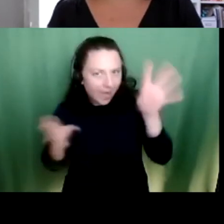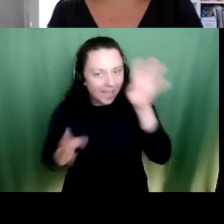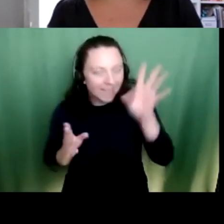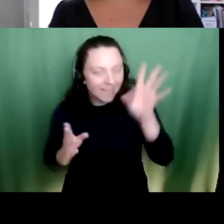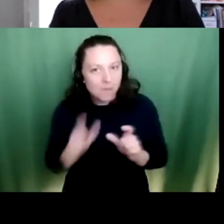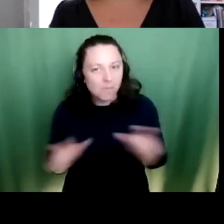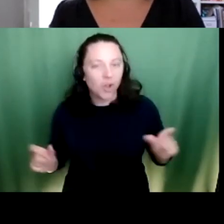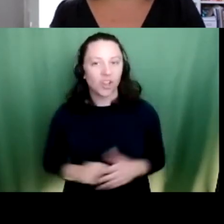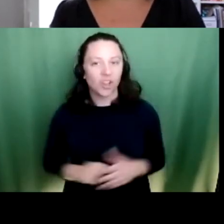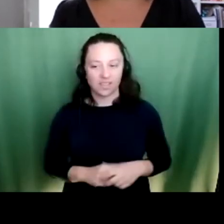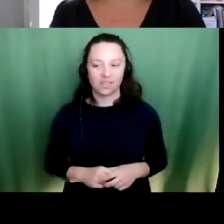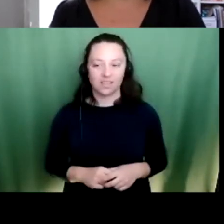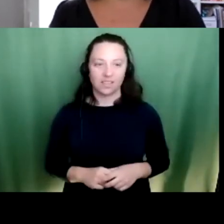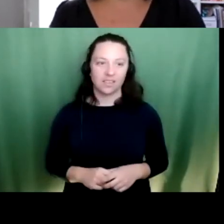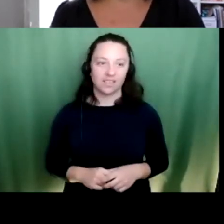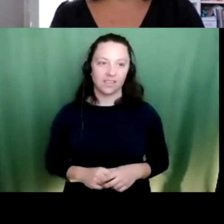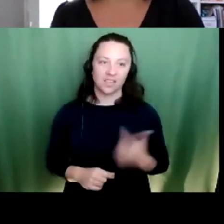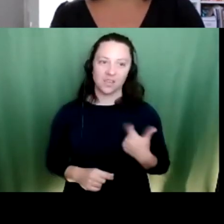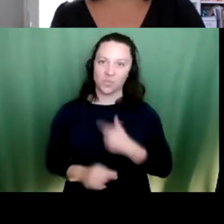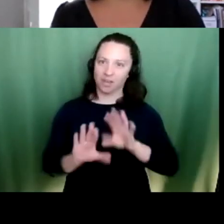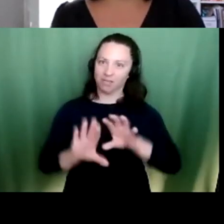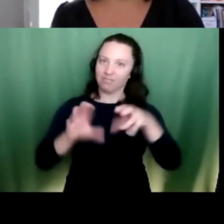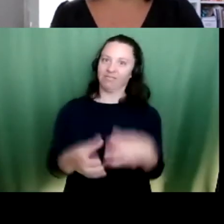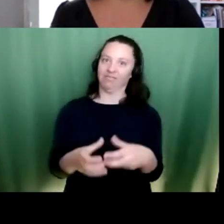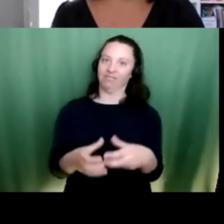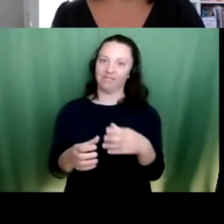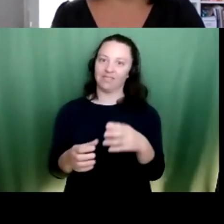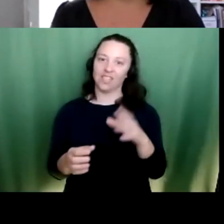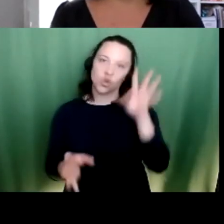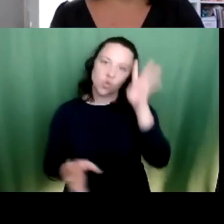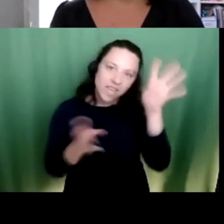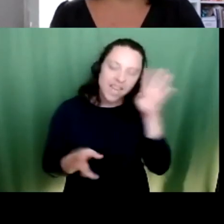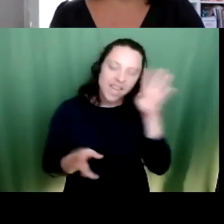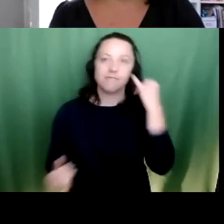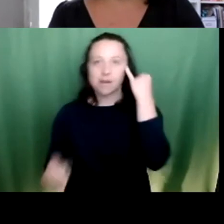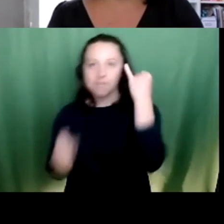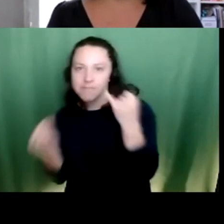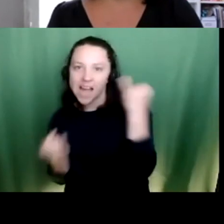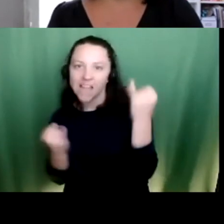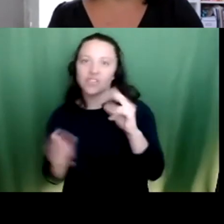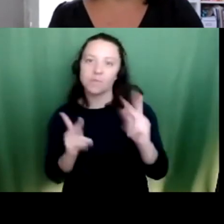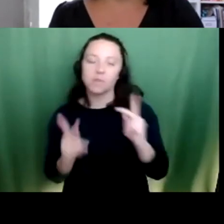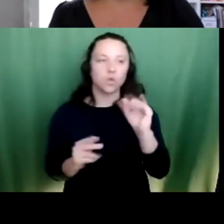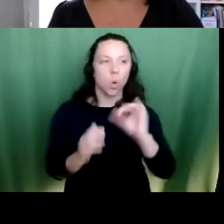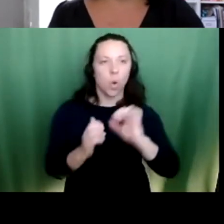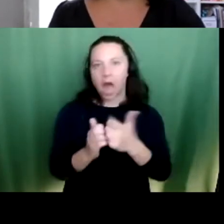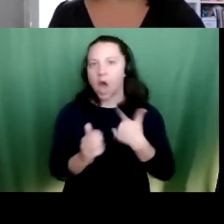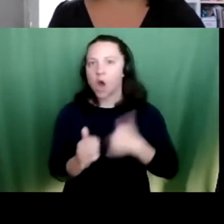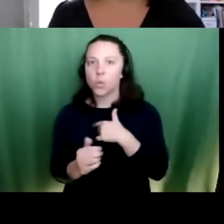We are a creative, imaginative people. How do we lean into our creative minds